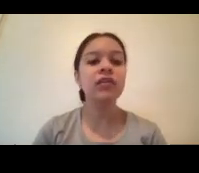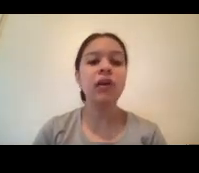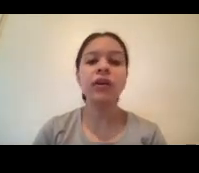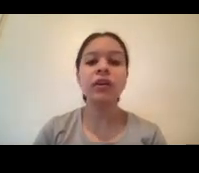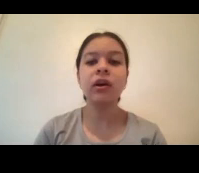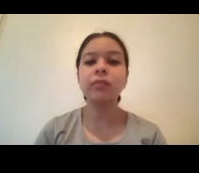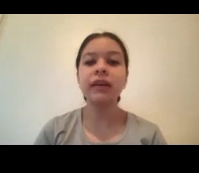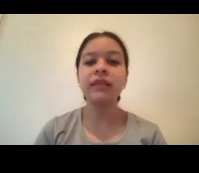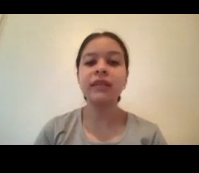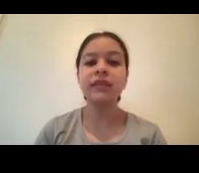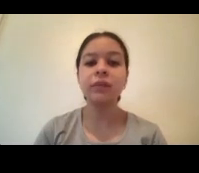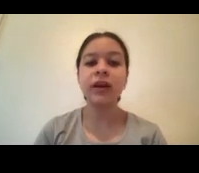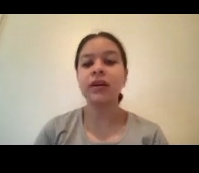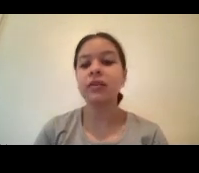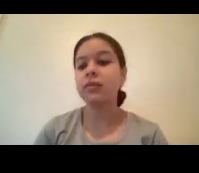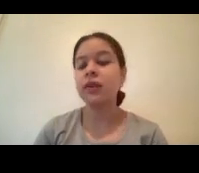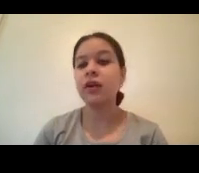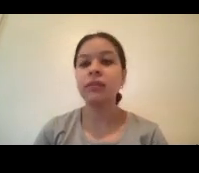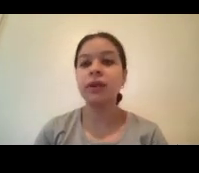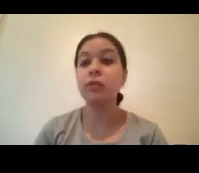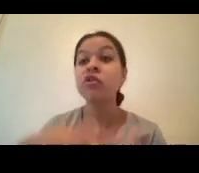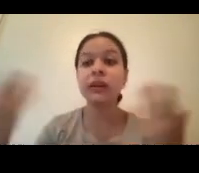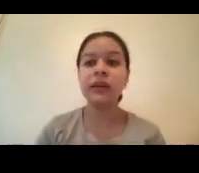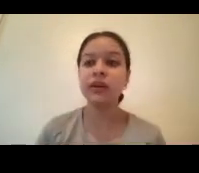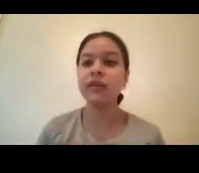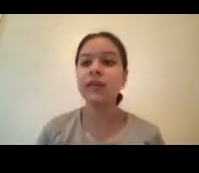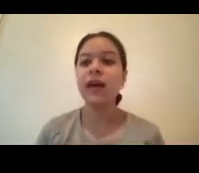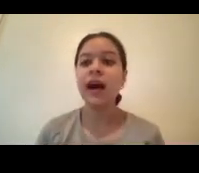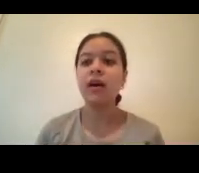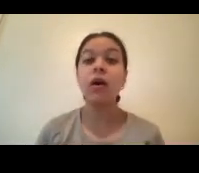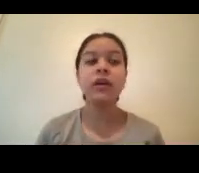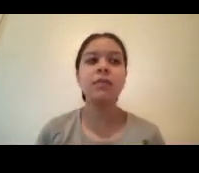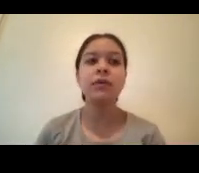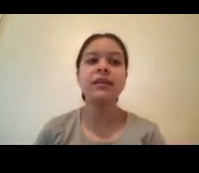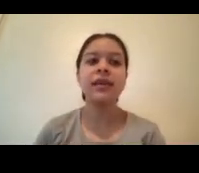there's already a lot of places where there are emerging leaders on campus